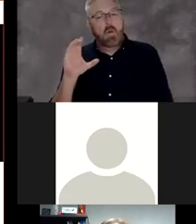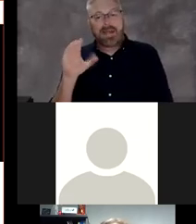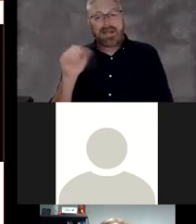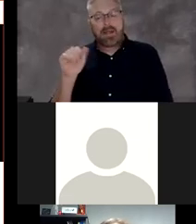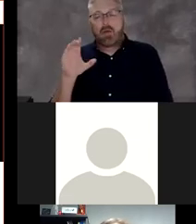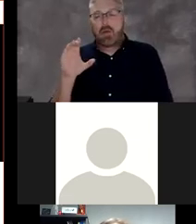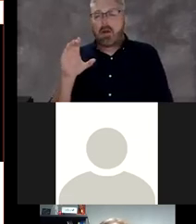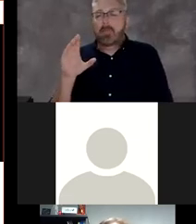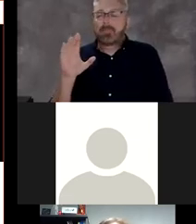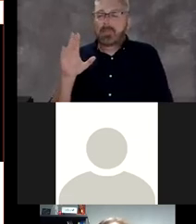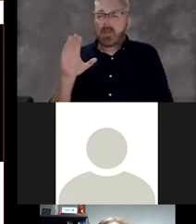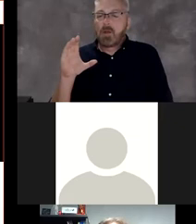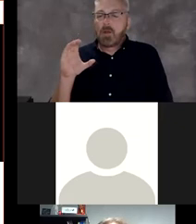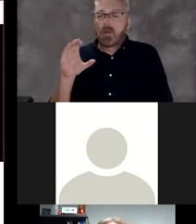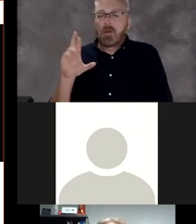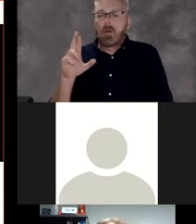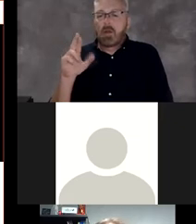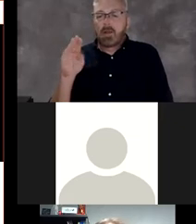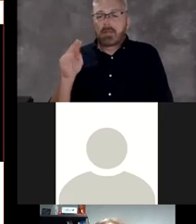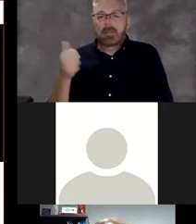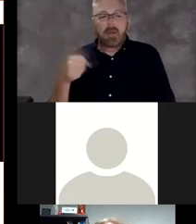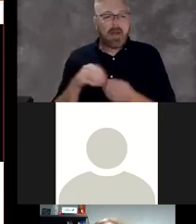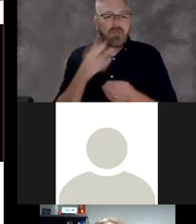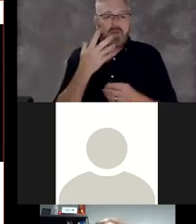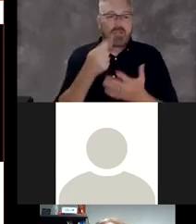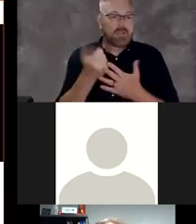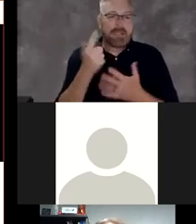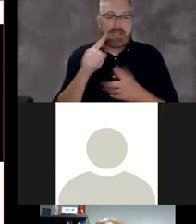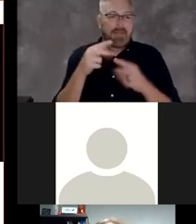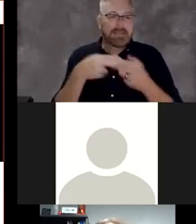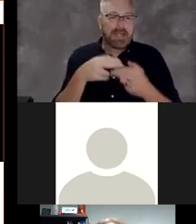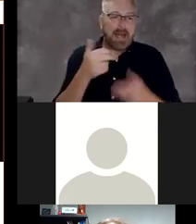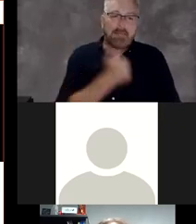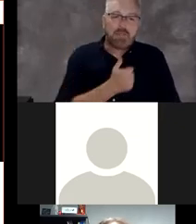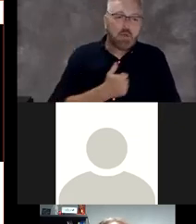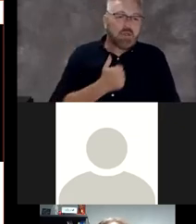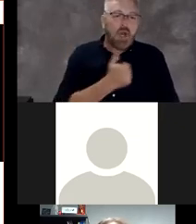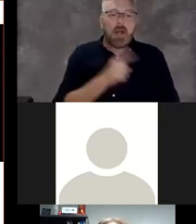DON'T EXIST ANY MORE. I FORGOT TO DELETE THAT SLIDE. I APOLOGIZE. BEFORE I SEND OUT THE POWER